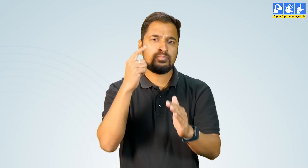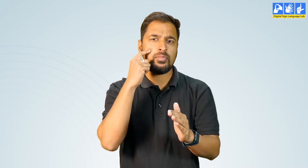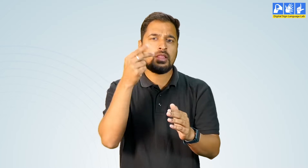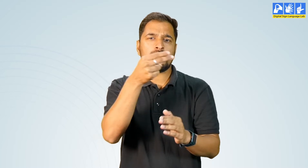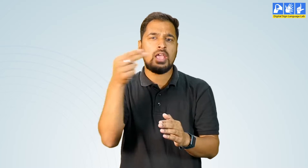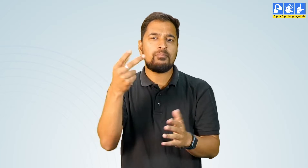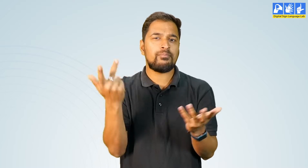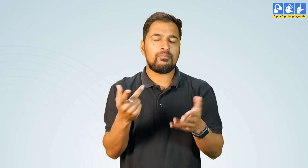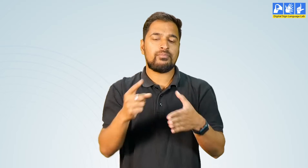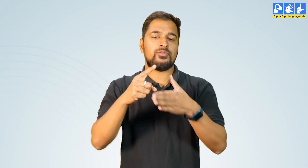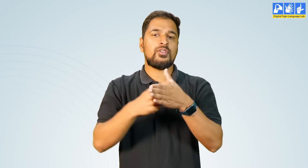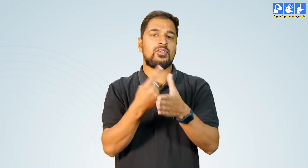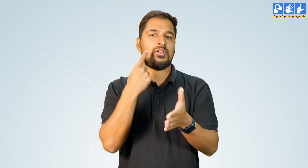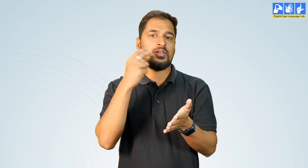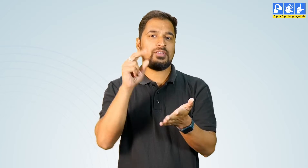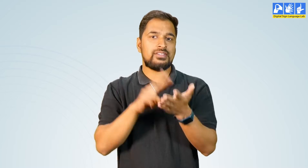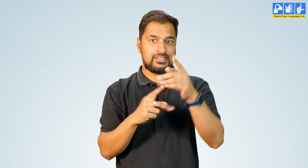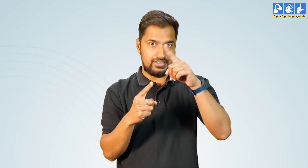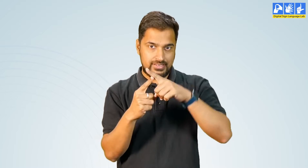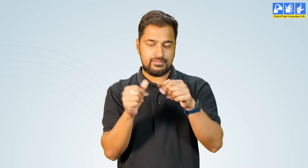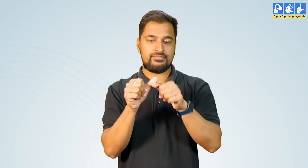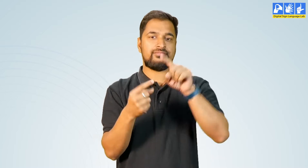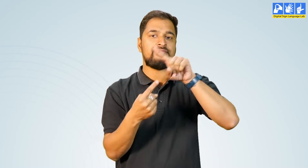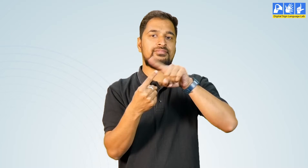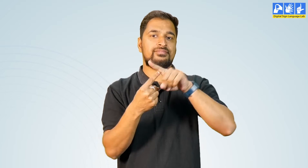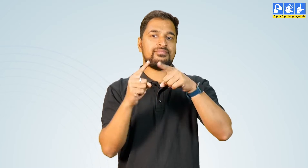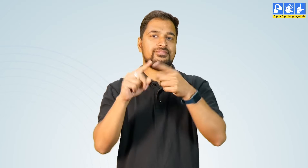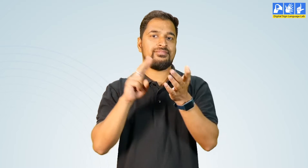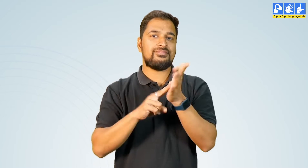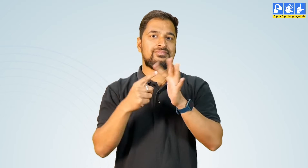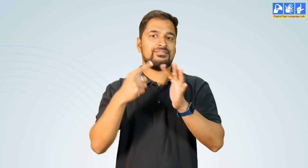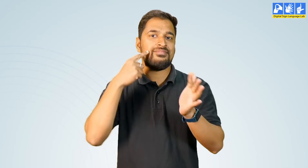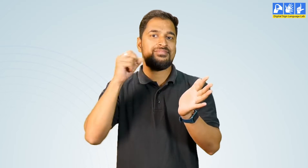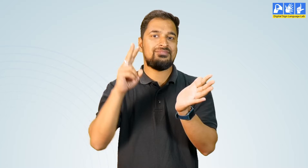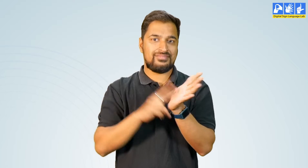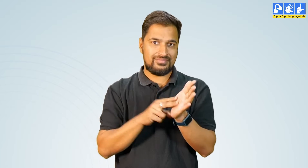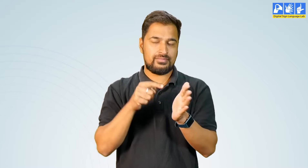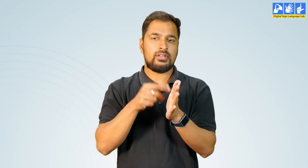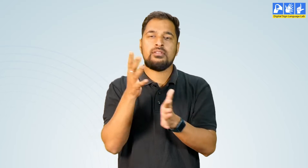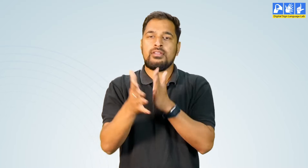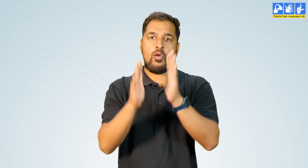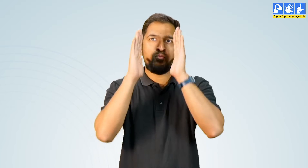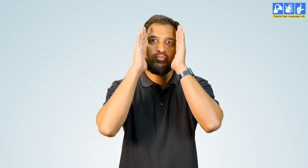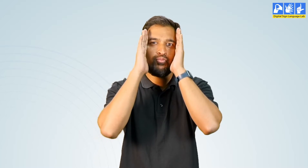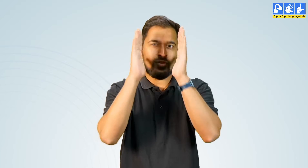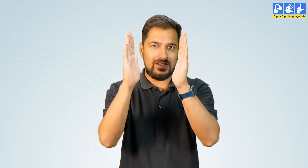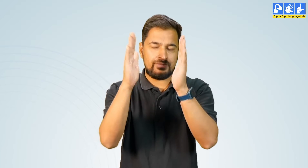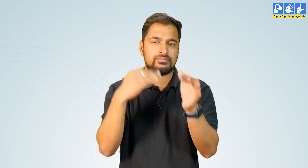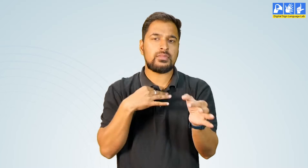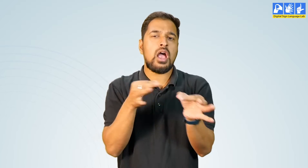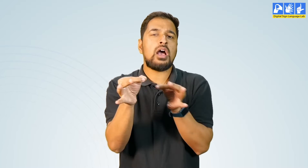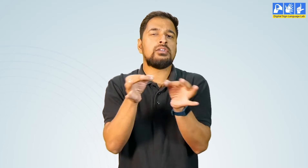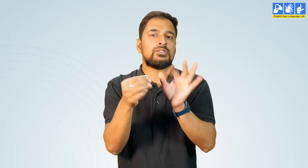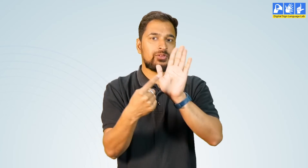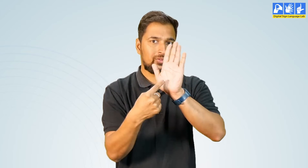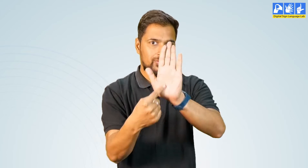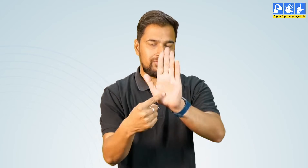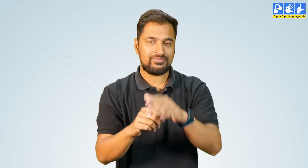by developing a skill called “JOINT ATTENTION”. This is a sign of "Joint Attention". I will explain to you.